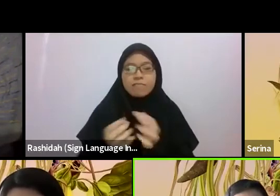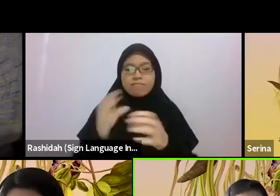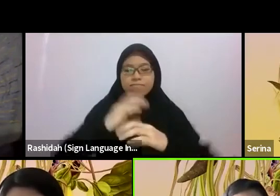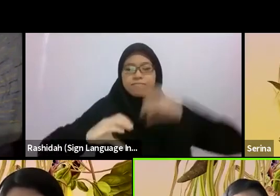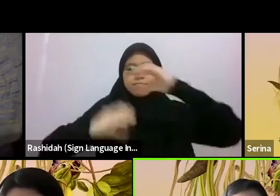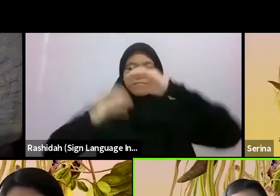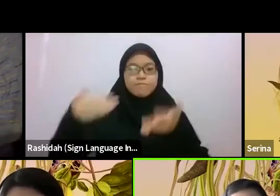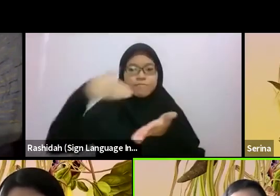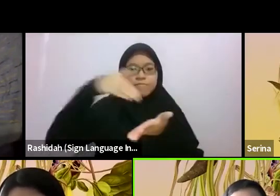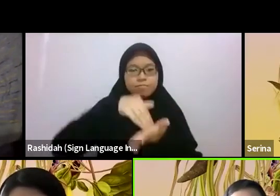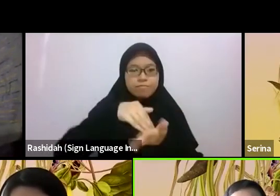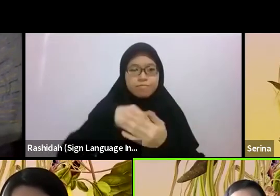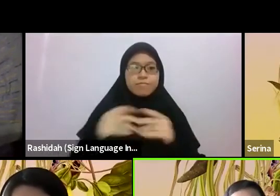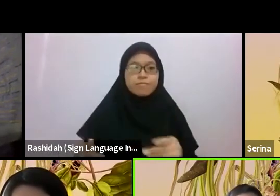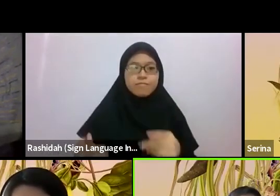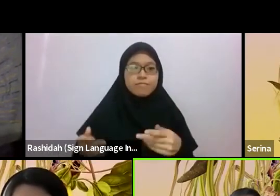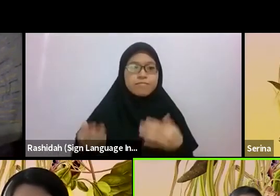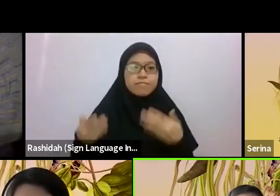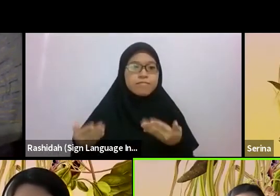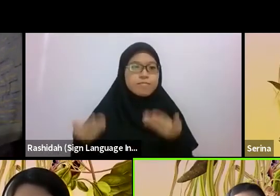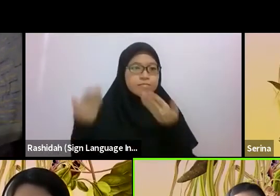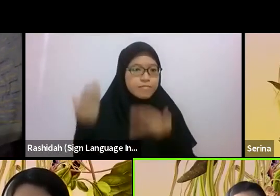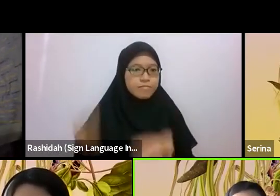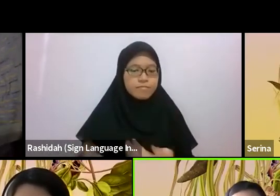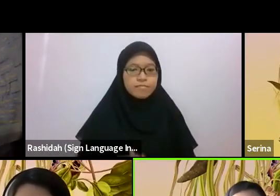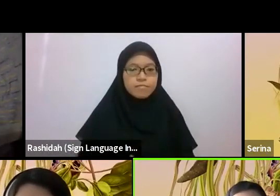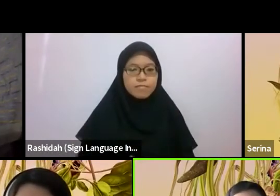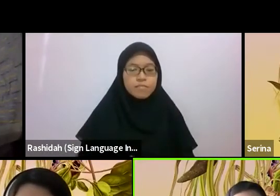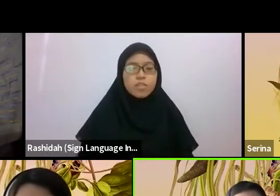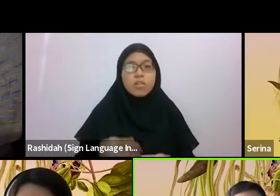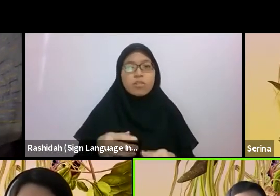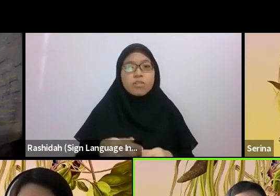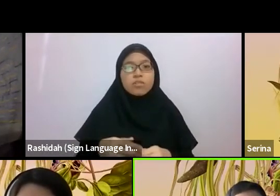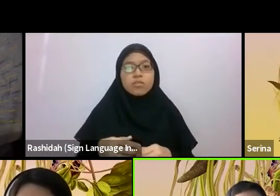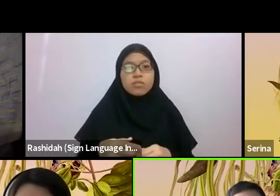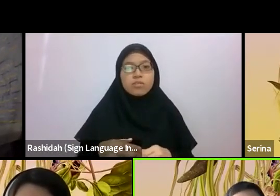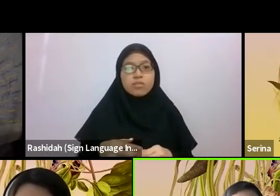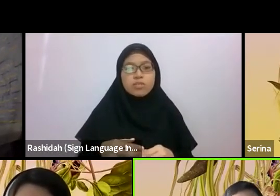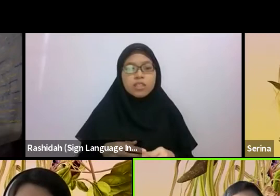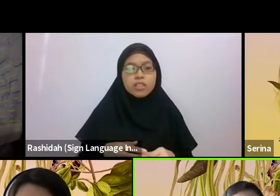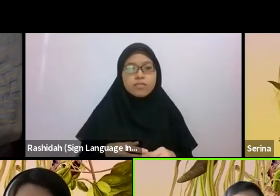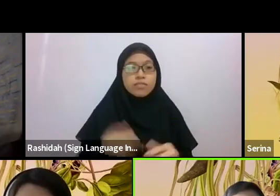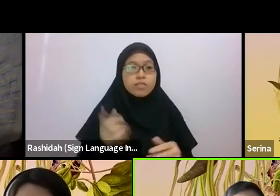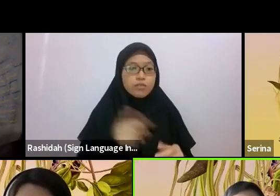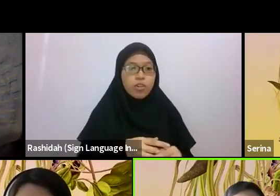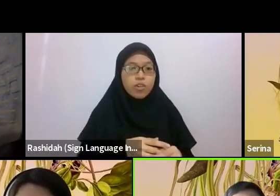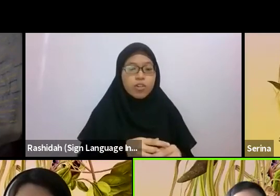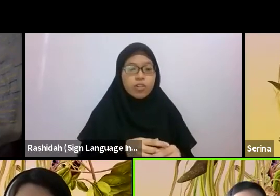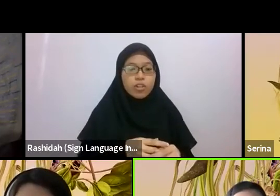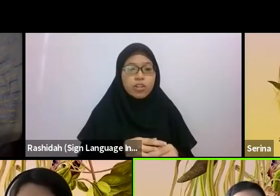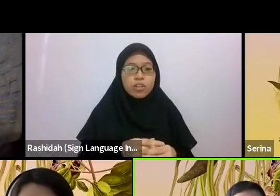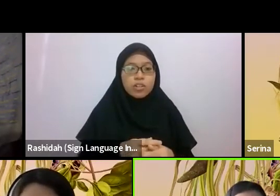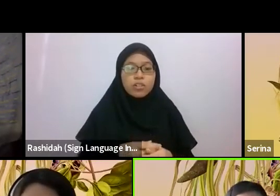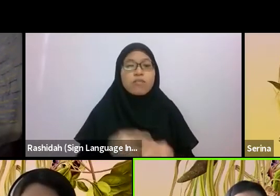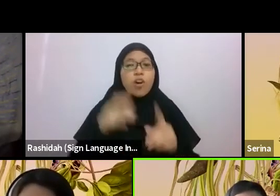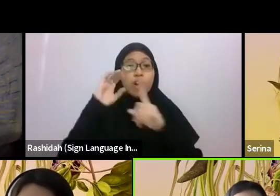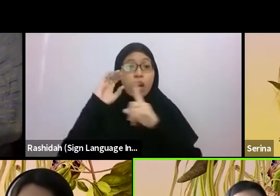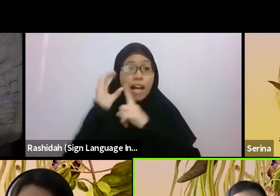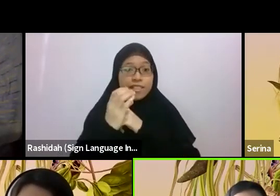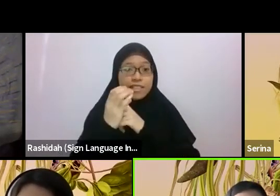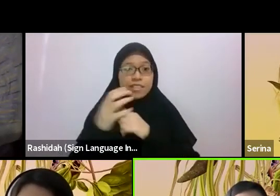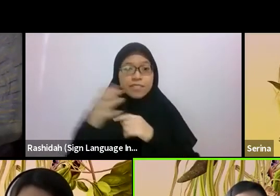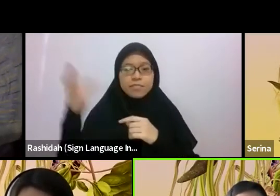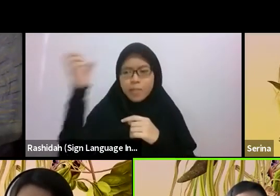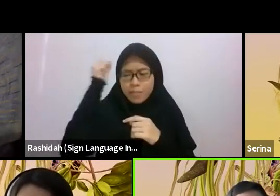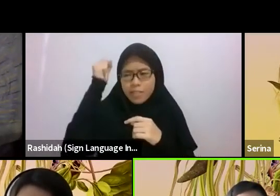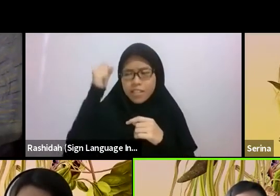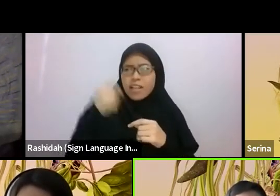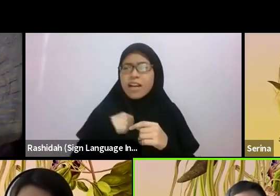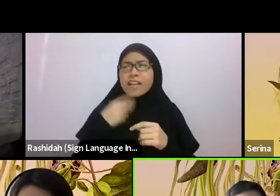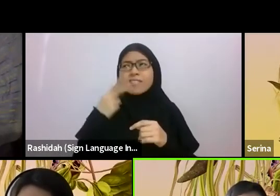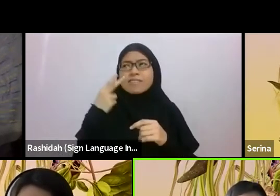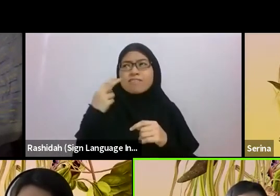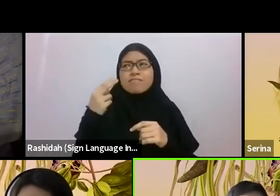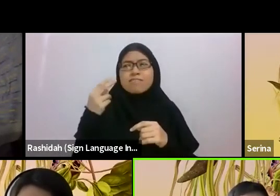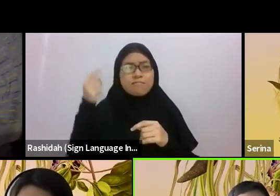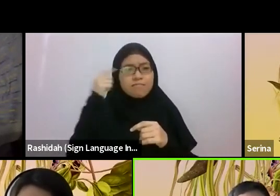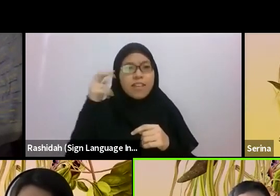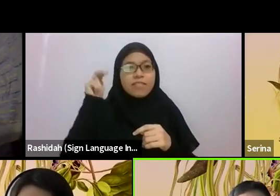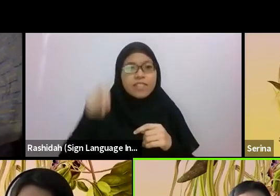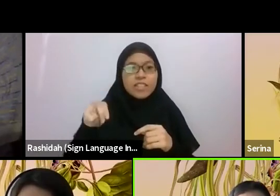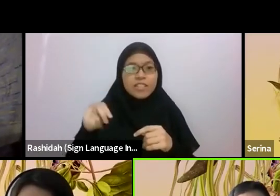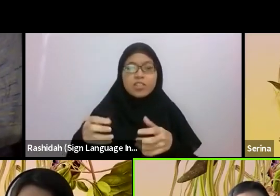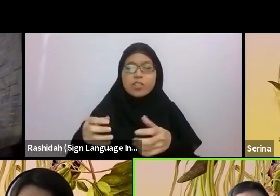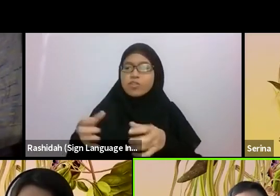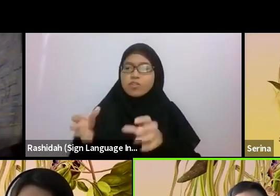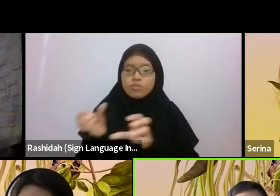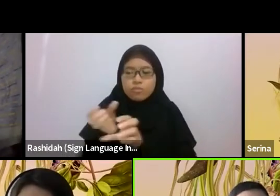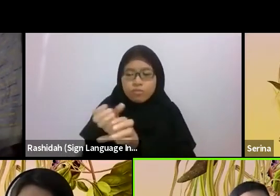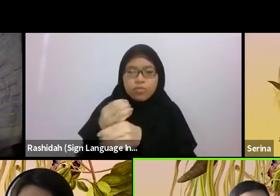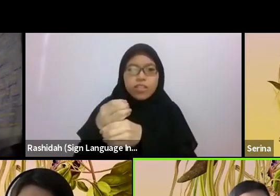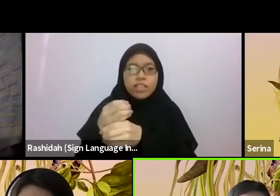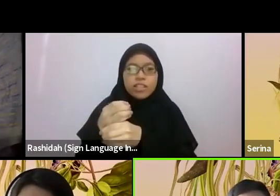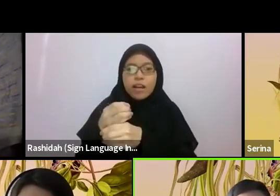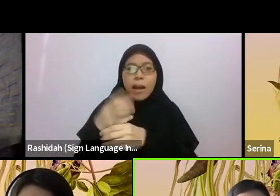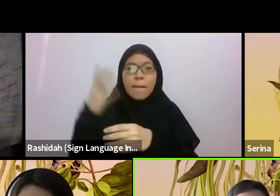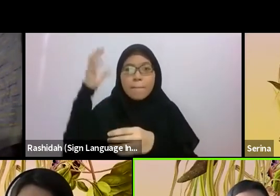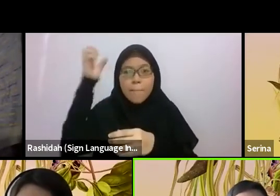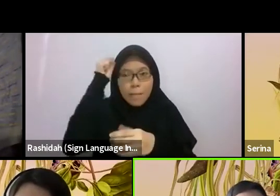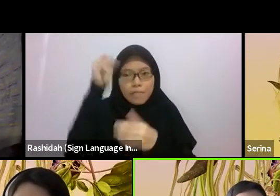I think in terms of cultural memory, there is a need to create collective and shared memories, to remember our kinships, our entanglements, our mutual thriving with others.